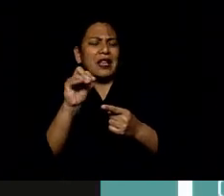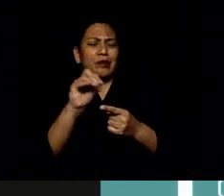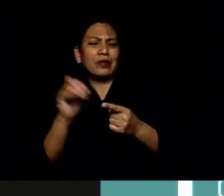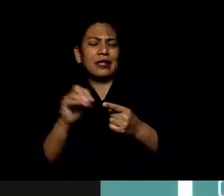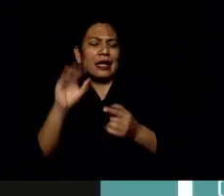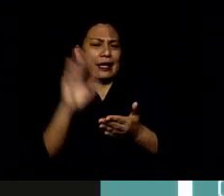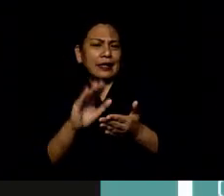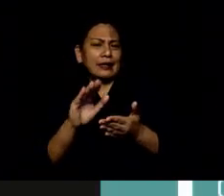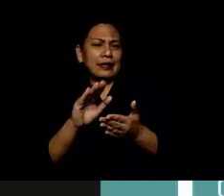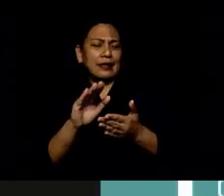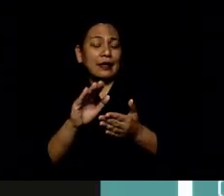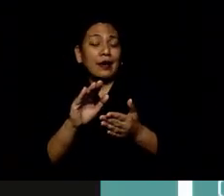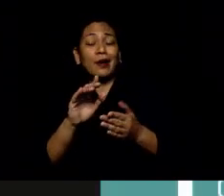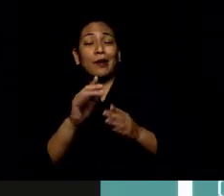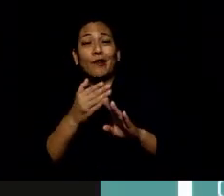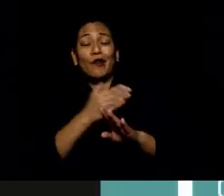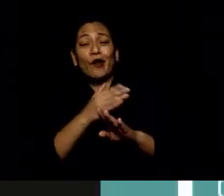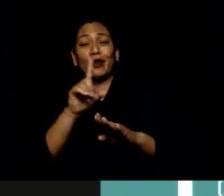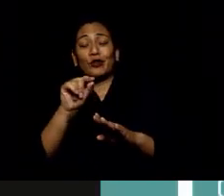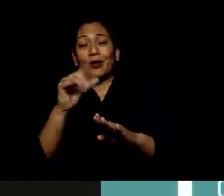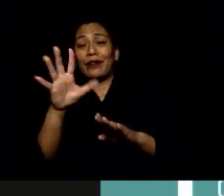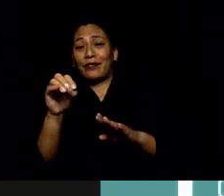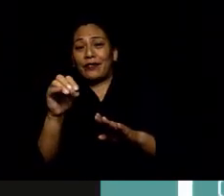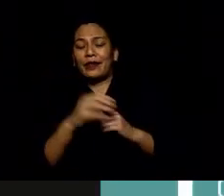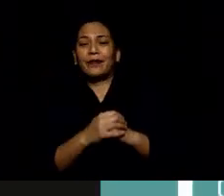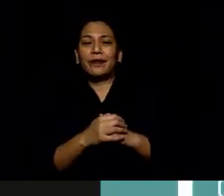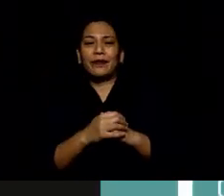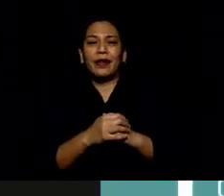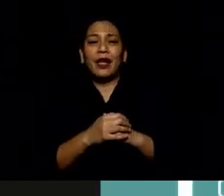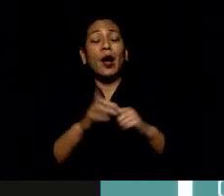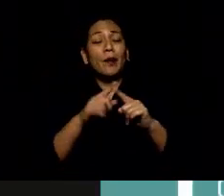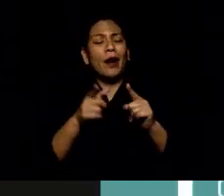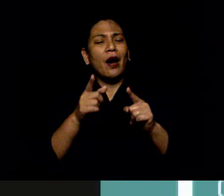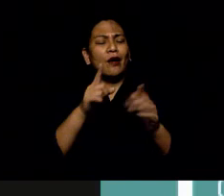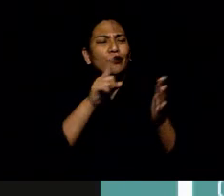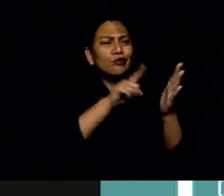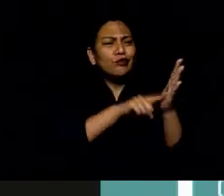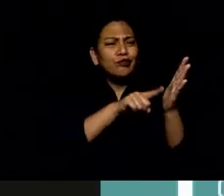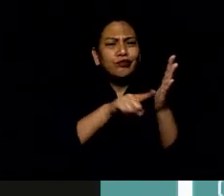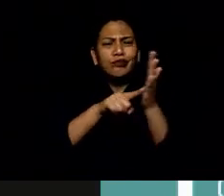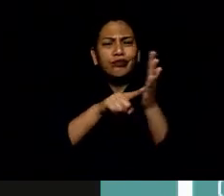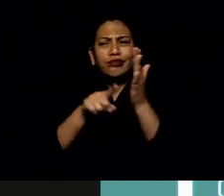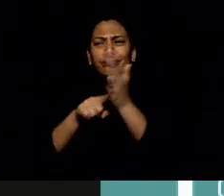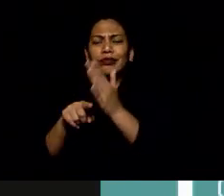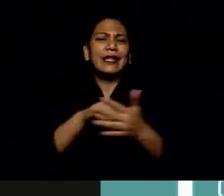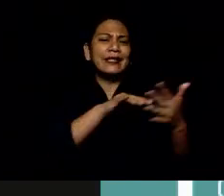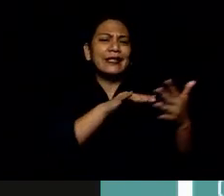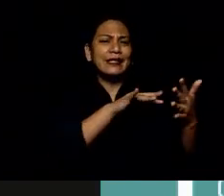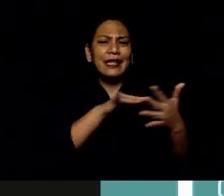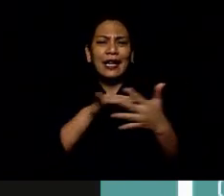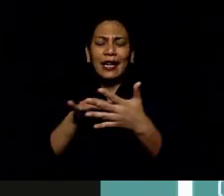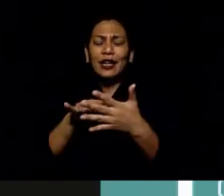And what we found by looking across all these different studies is that there's very common themes.